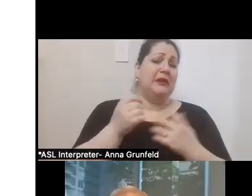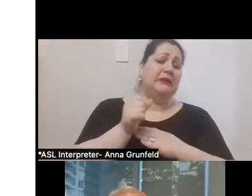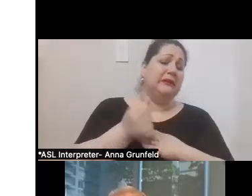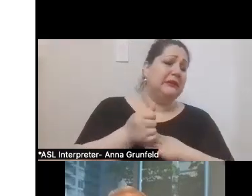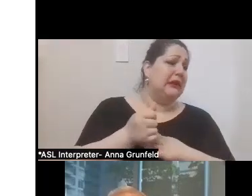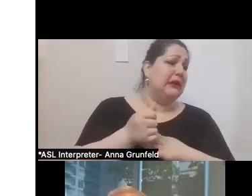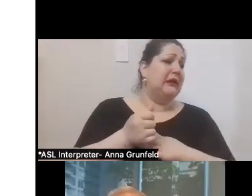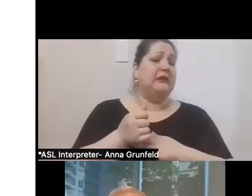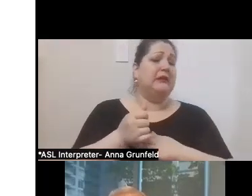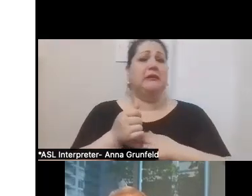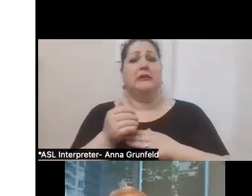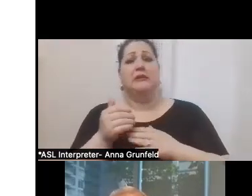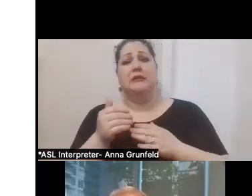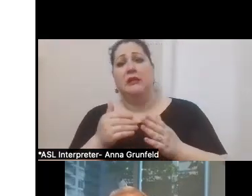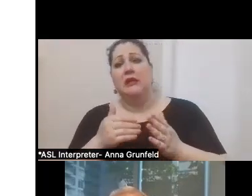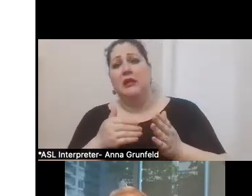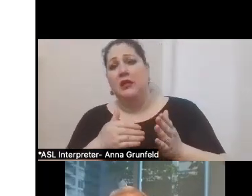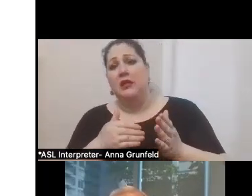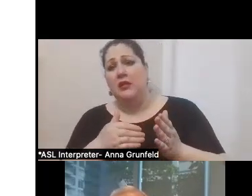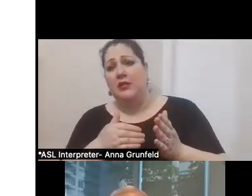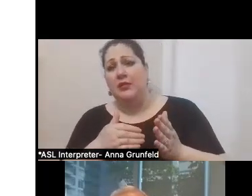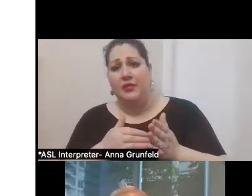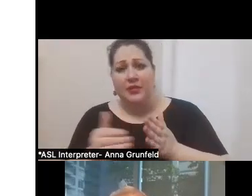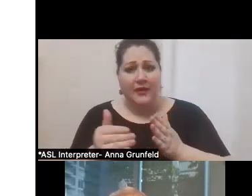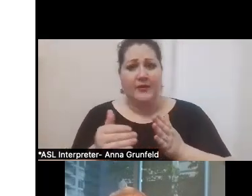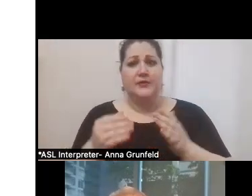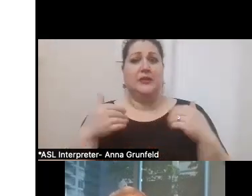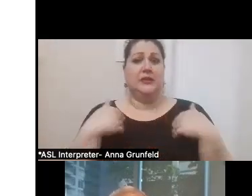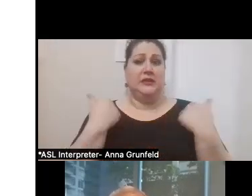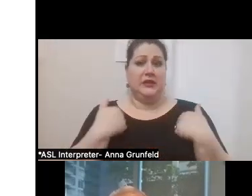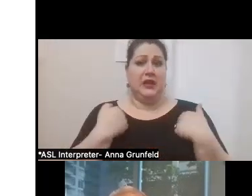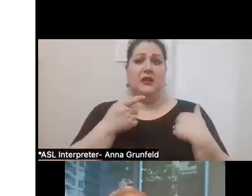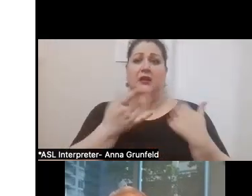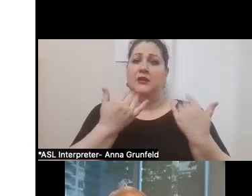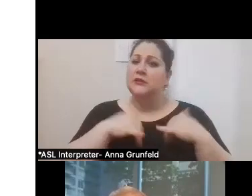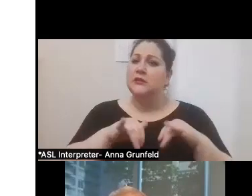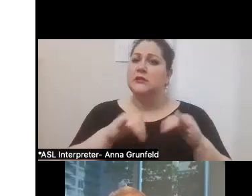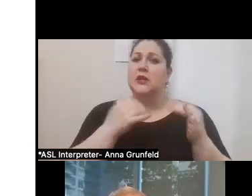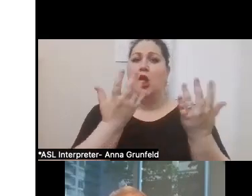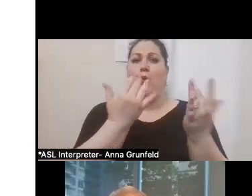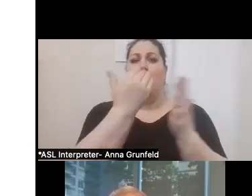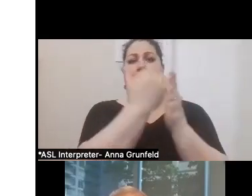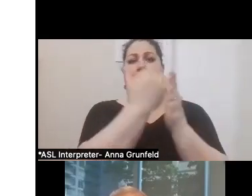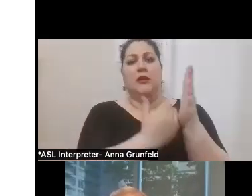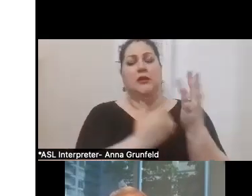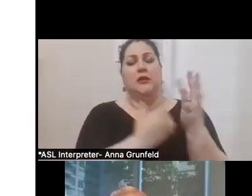still on waiting list to receive assessment services and support.